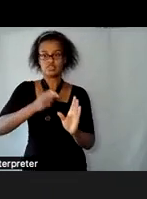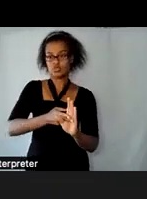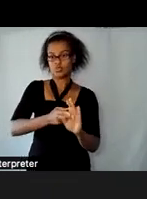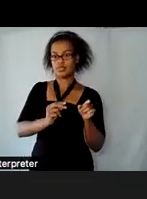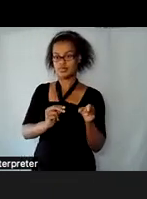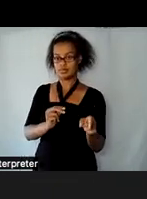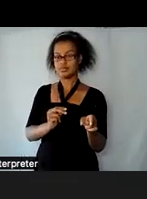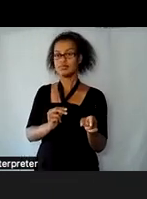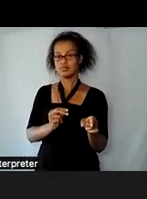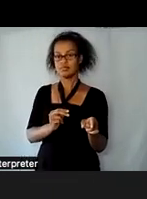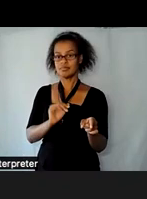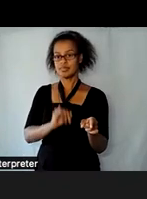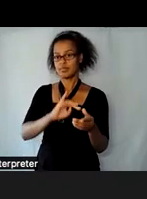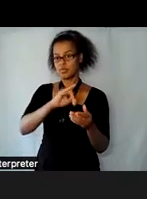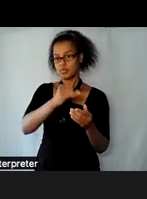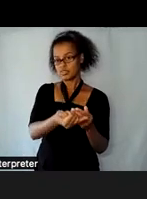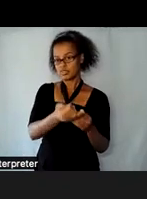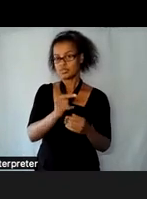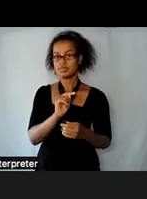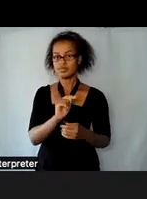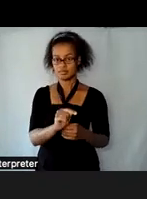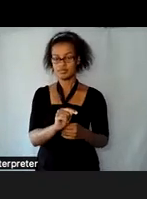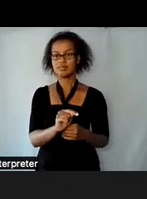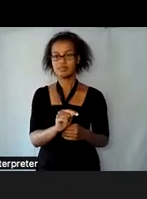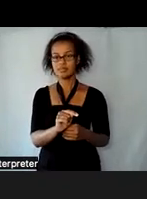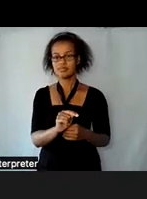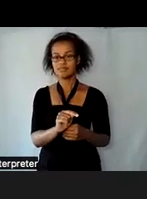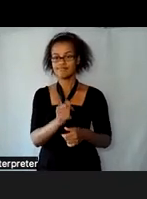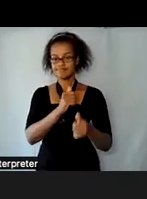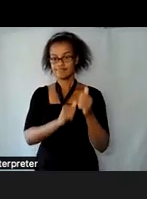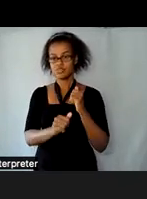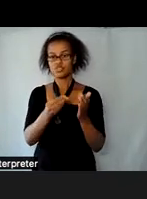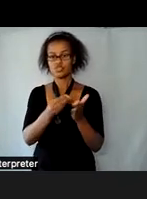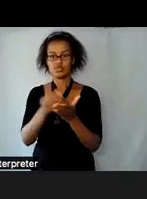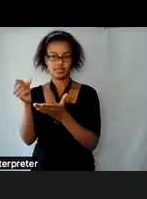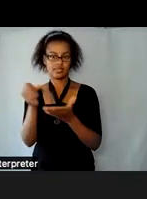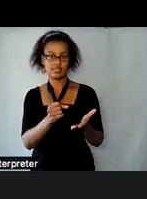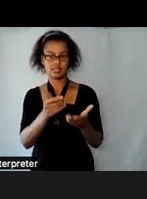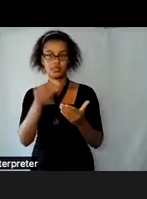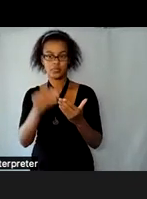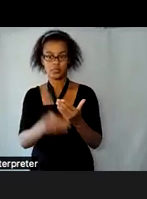is a key part of the grants program.